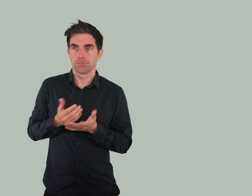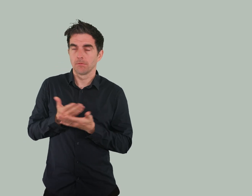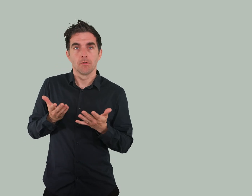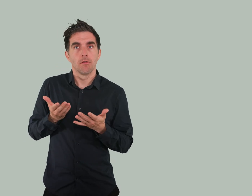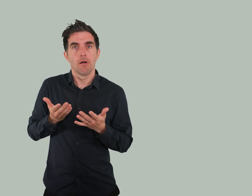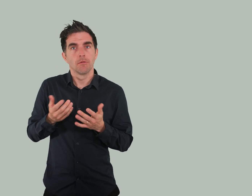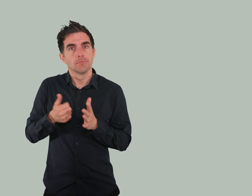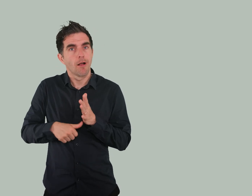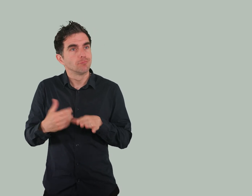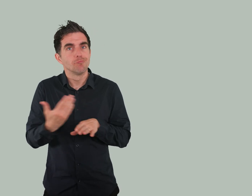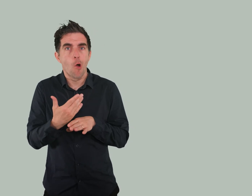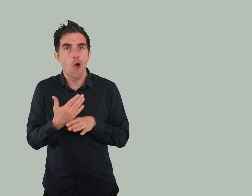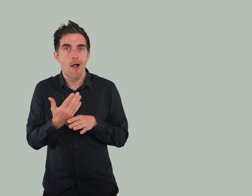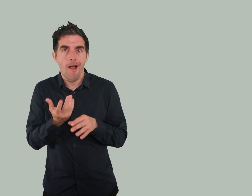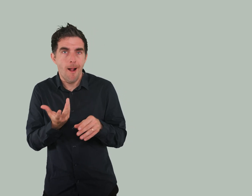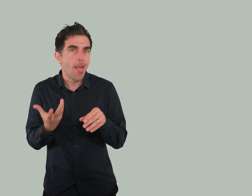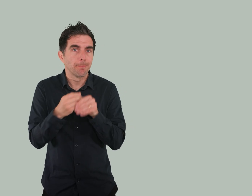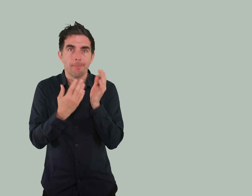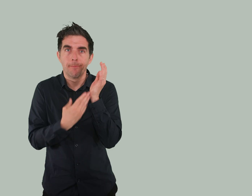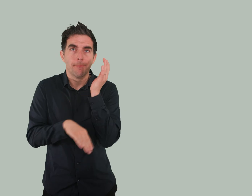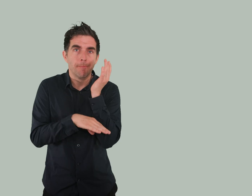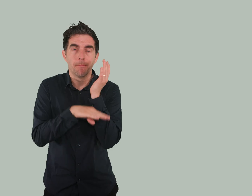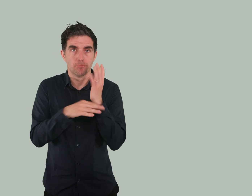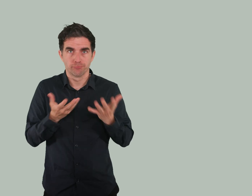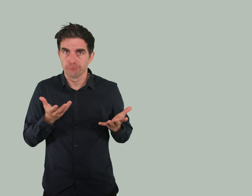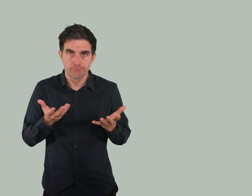to the entry-level labour market.